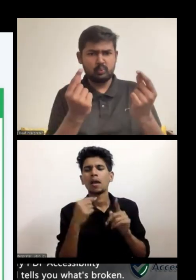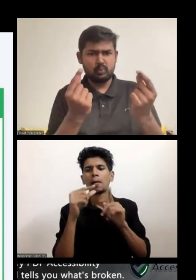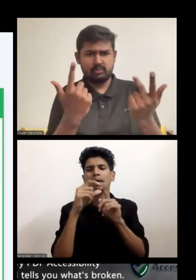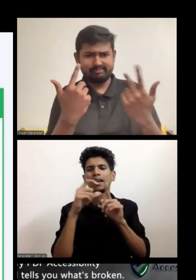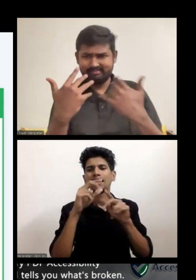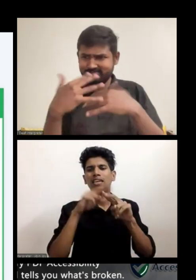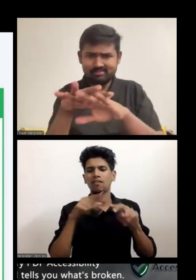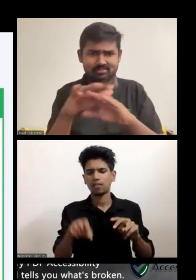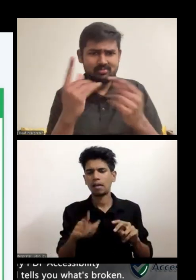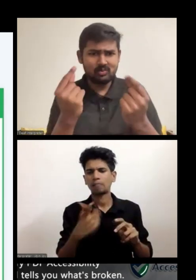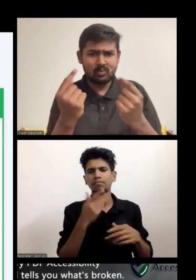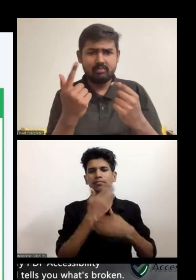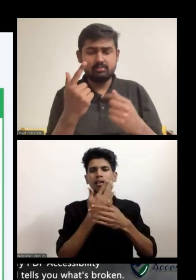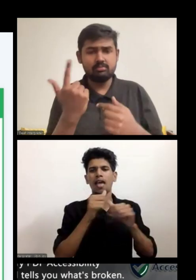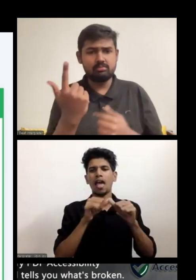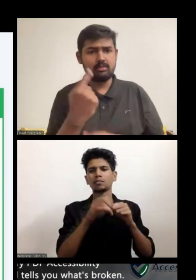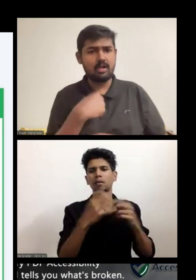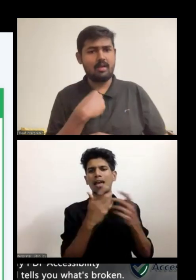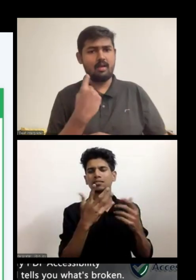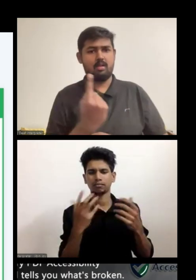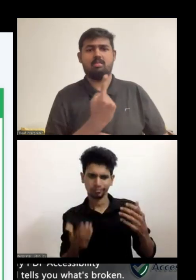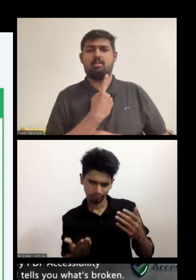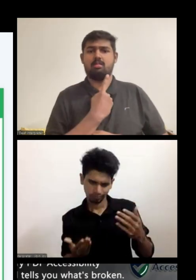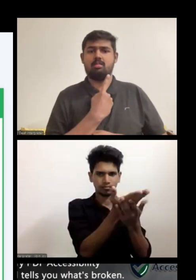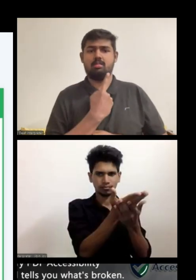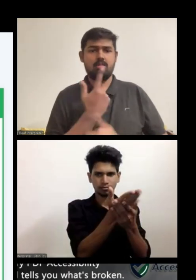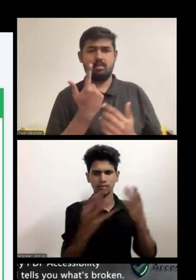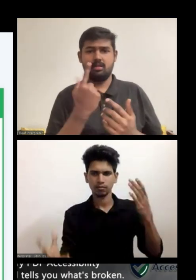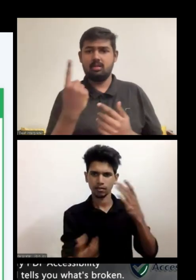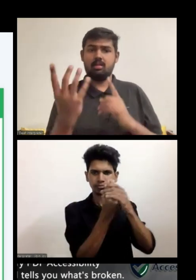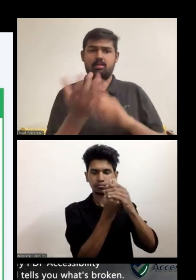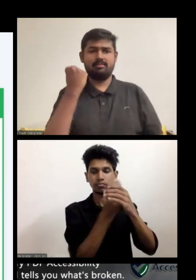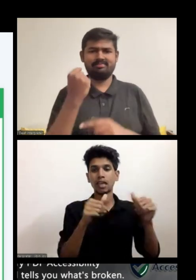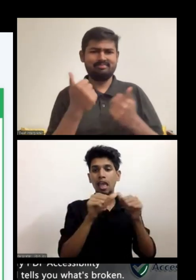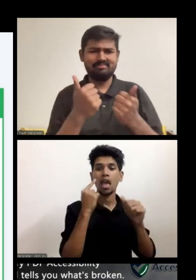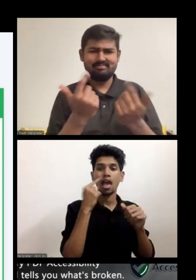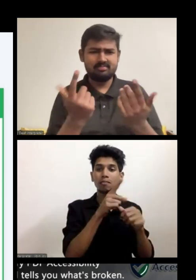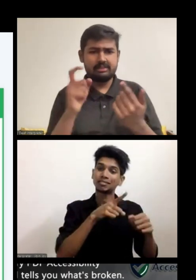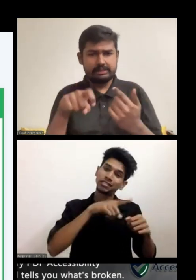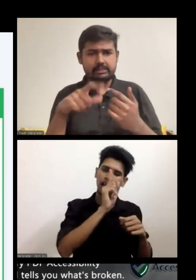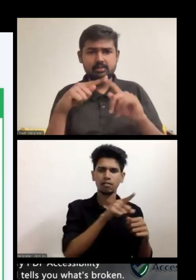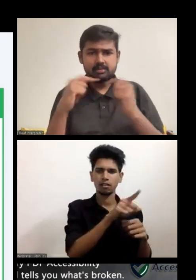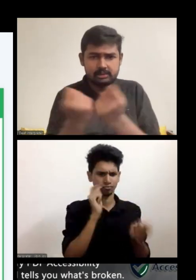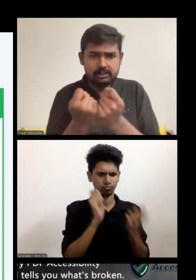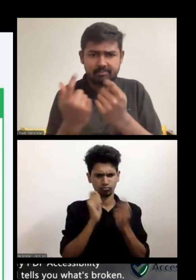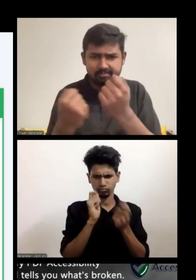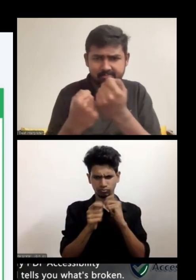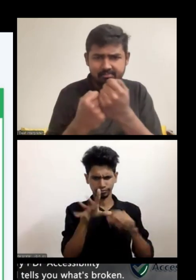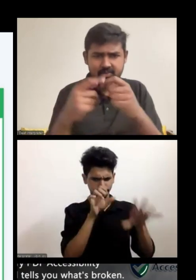The AI will detect all the problems and issues in the PDF it just mentions all the issues it just